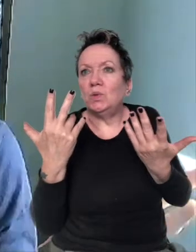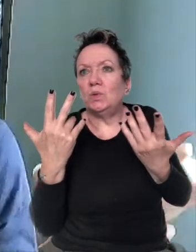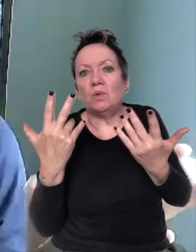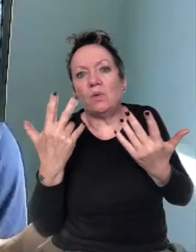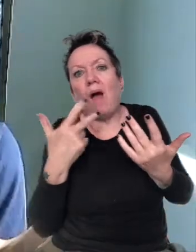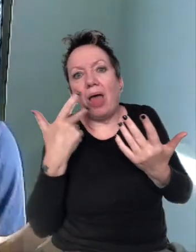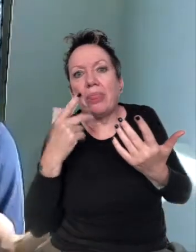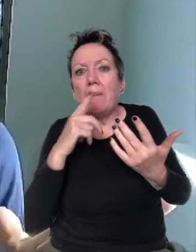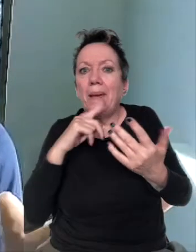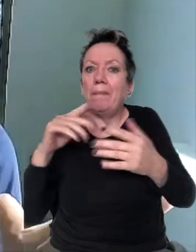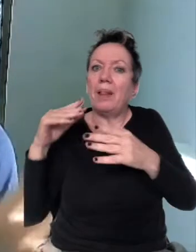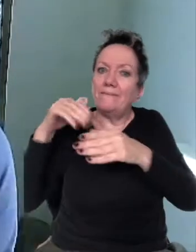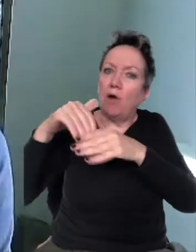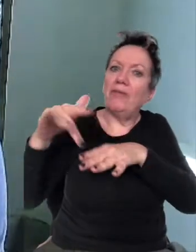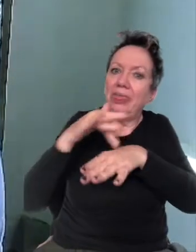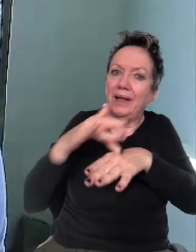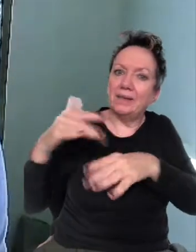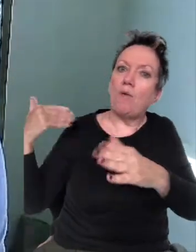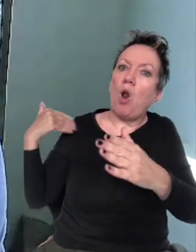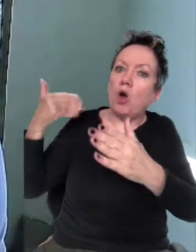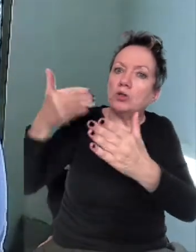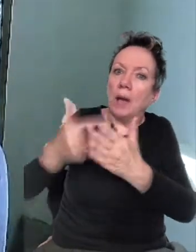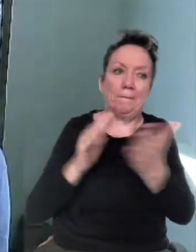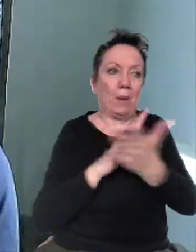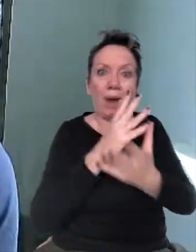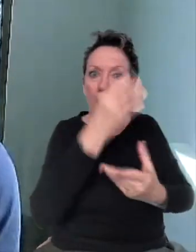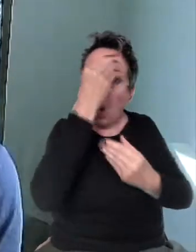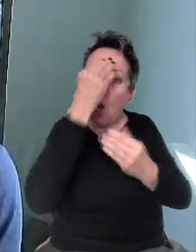So have we got something to learn from younger creators and makers?